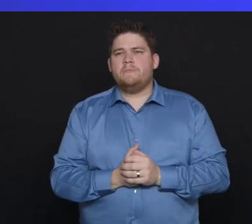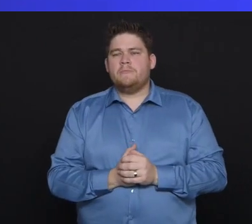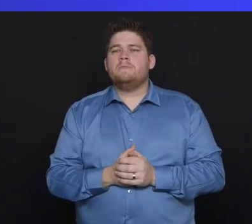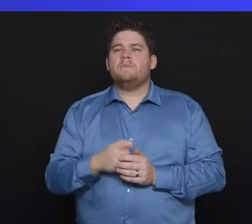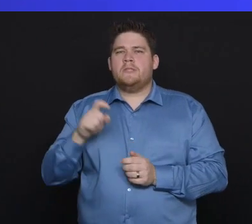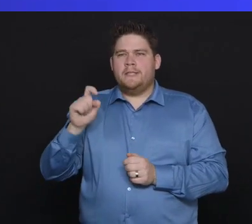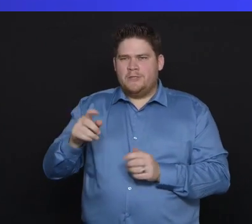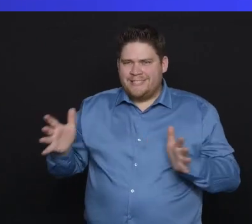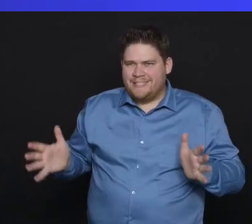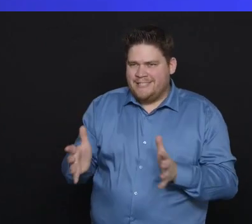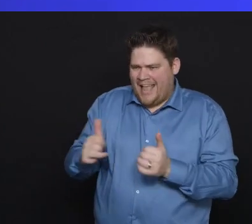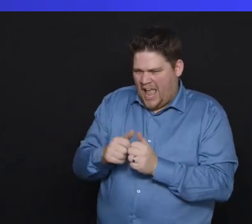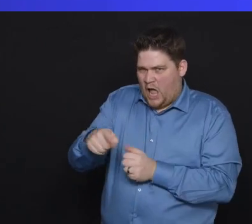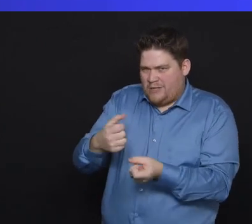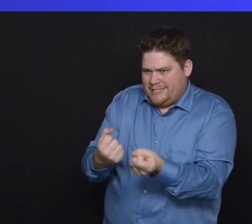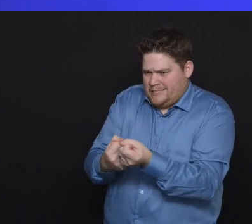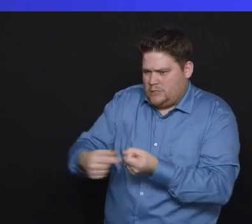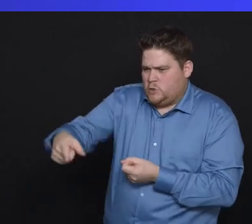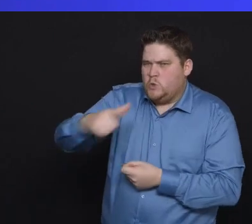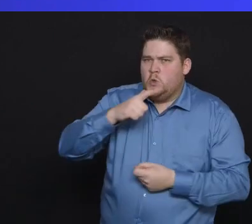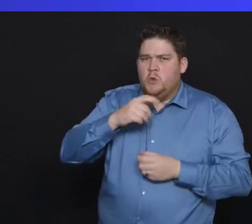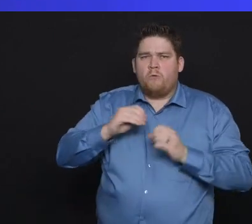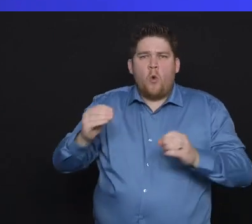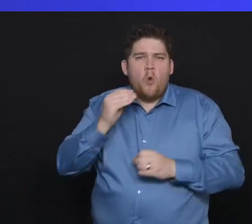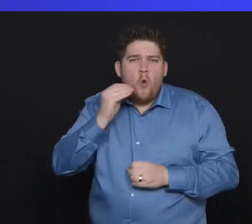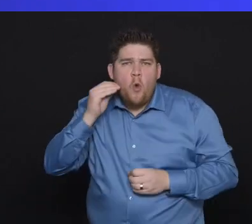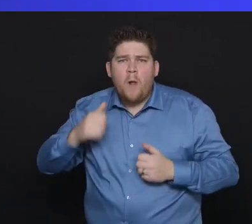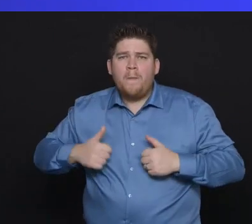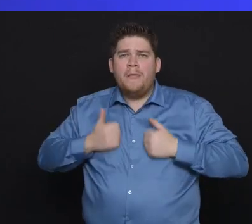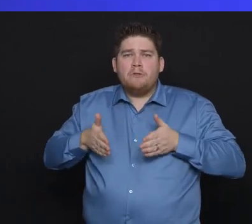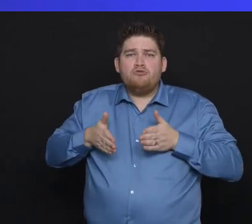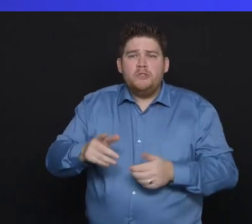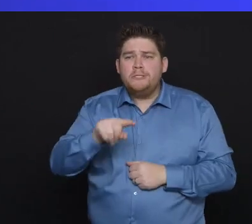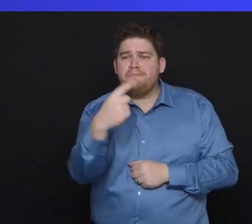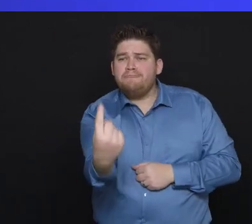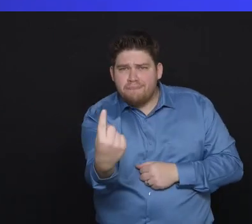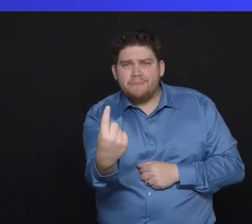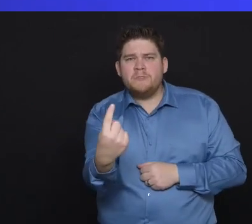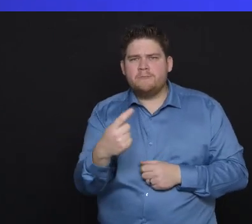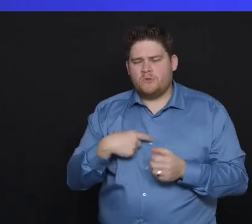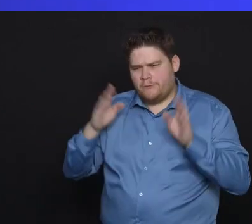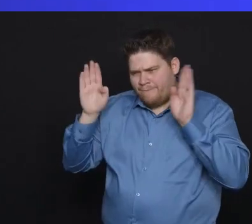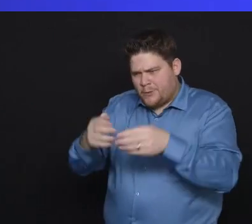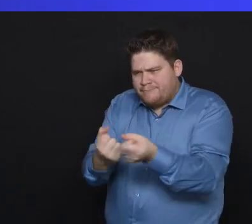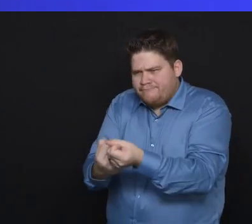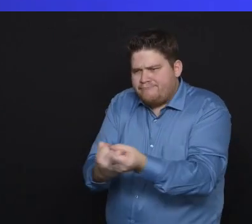think anybody in the world really felt that we would ever get to the type of